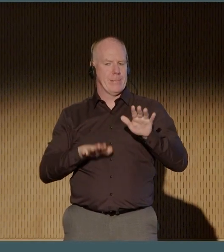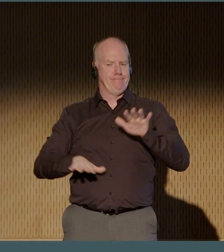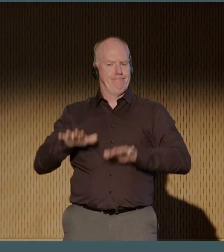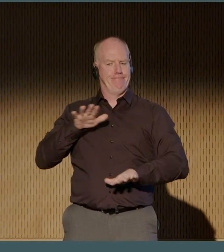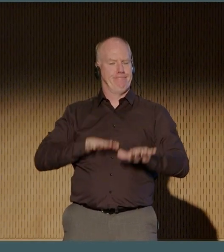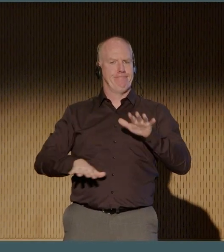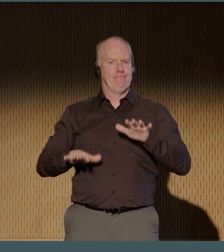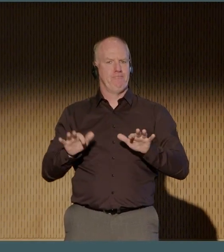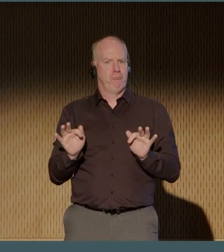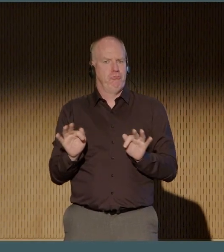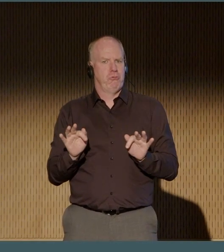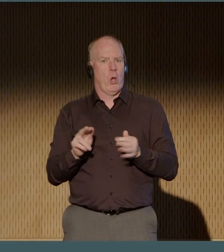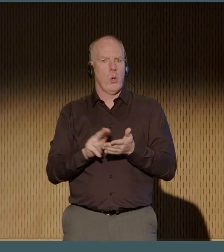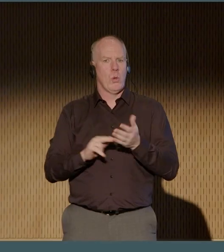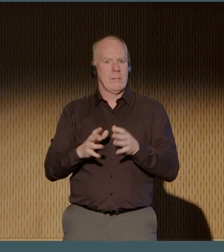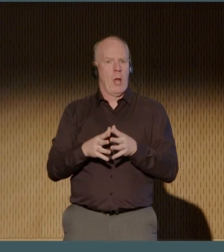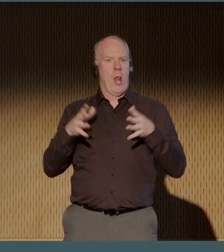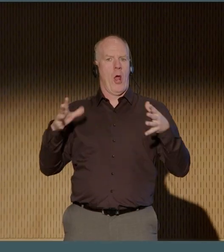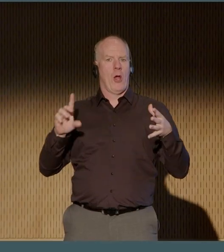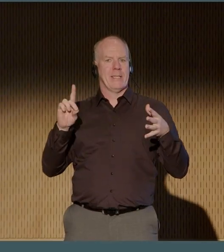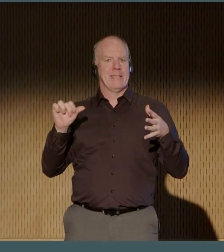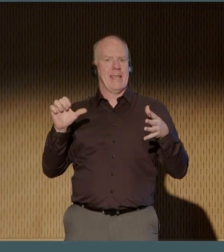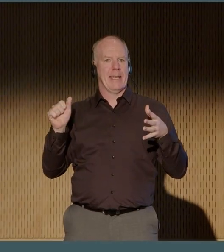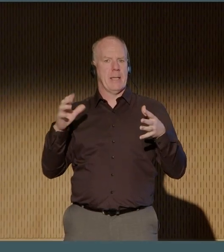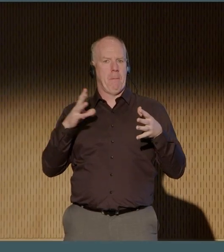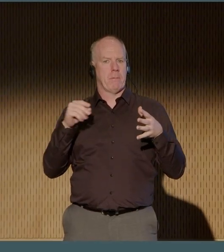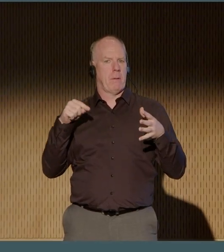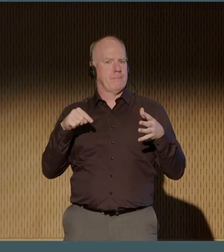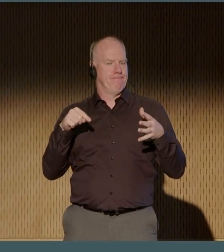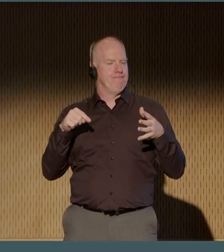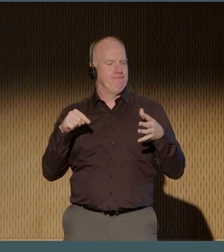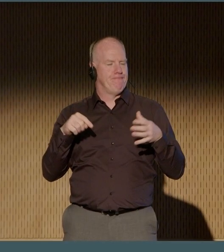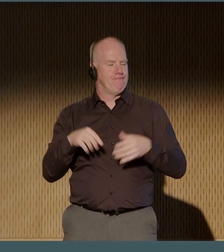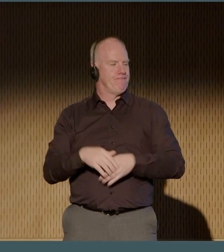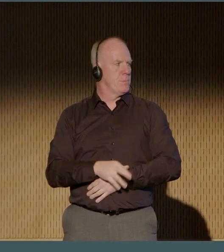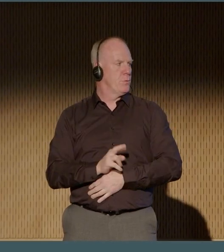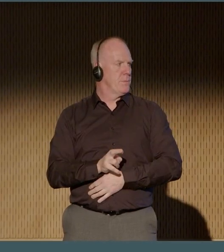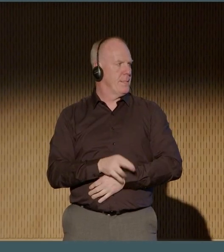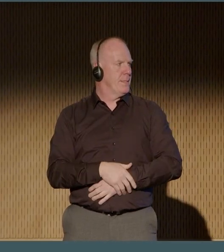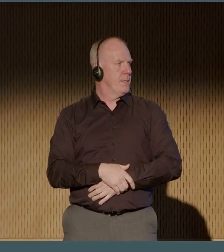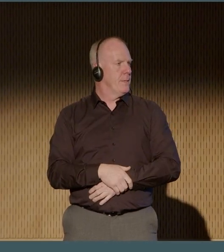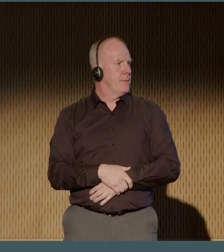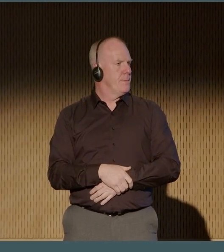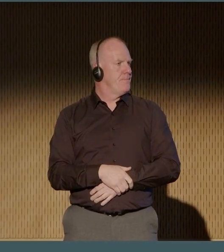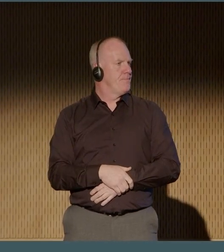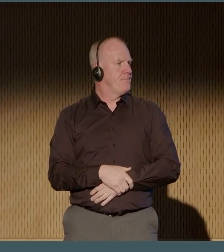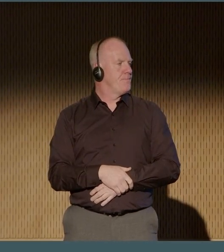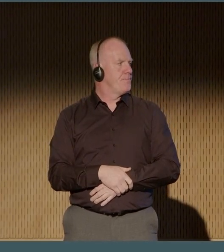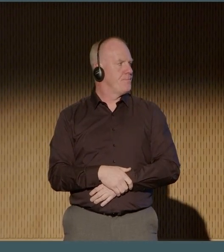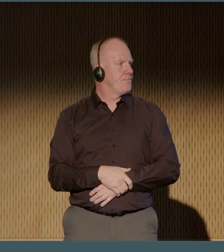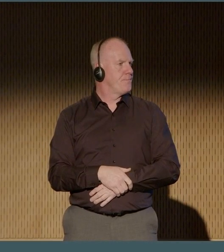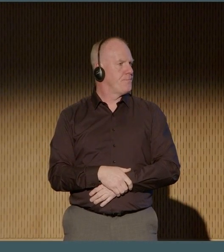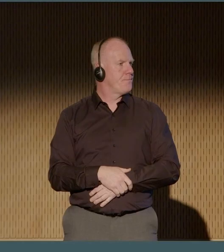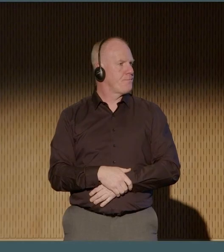you think about using large data models like that. (Daniel): Yeah, absolutely. And I'm just thinking